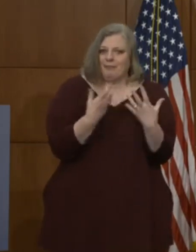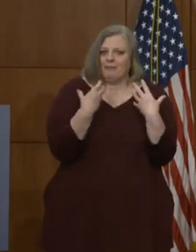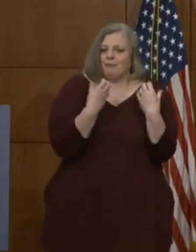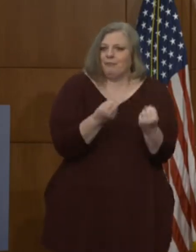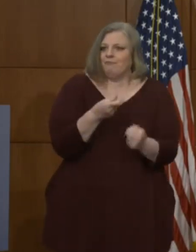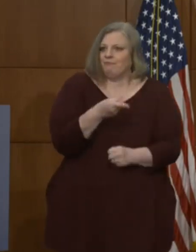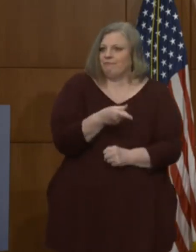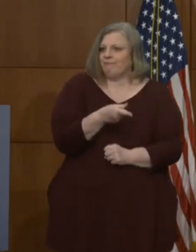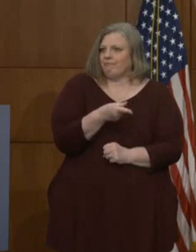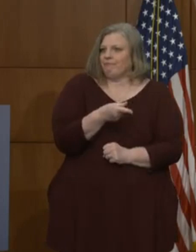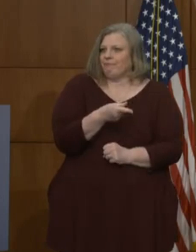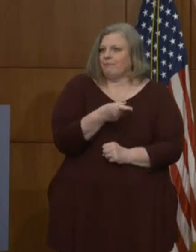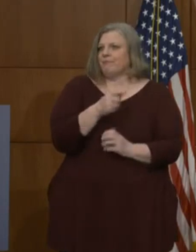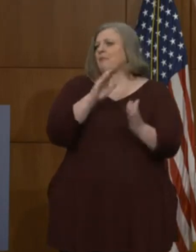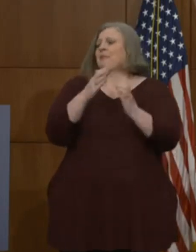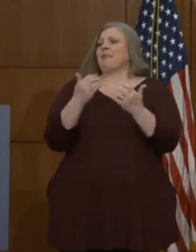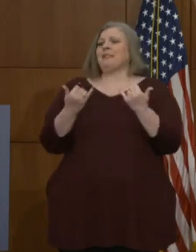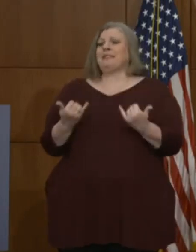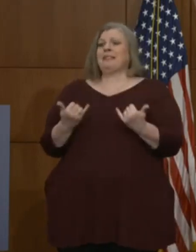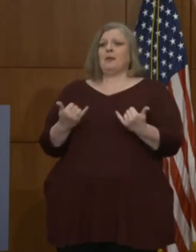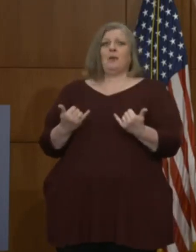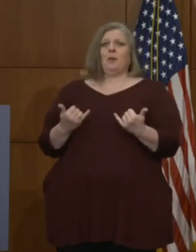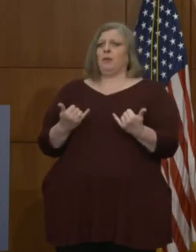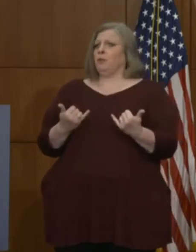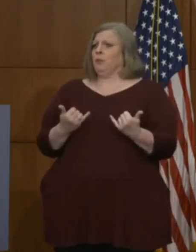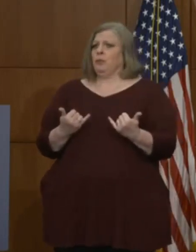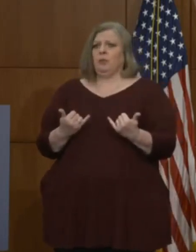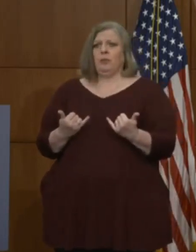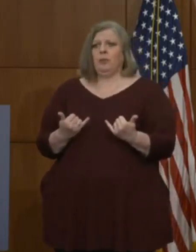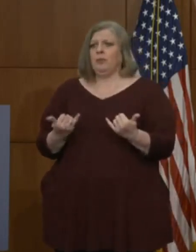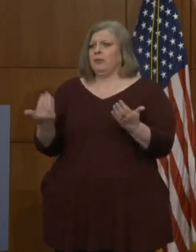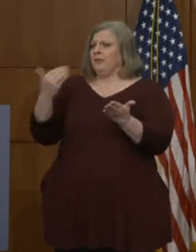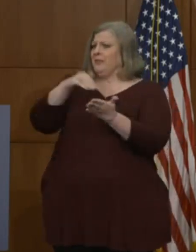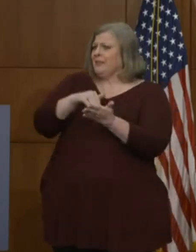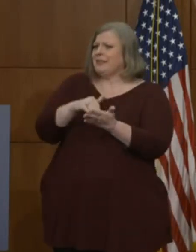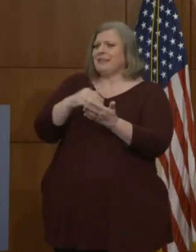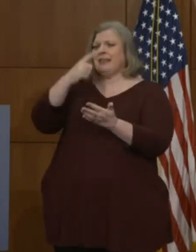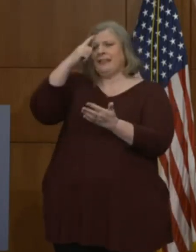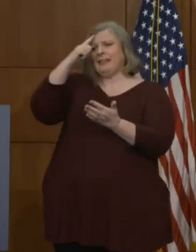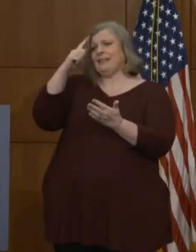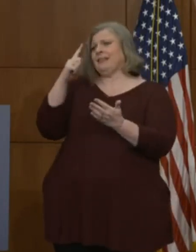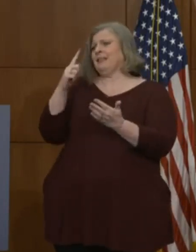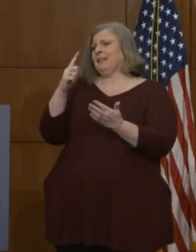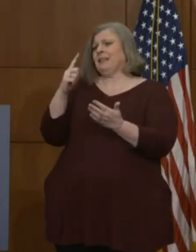FOCUSED ON ON HOW WE HELP OUR ECONOMY. A RECOVER OF FROM FROM ECONOMY. A RECOVER OF FROM FROM WHERE WE ARE TODAY AND AGAIN I